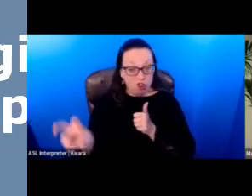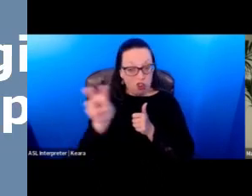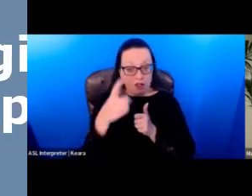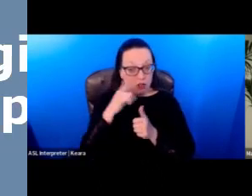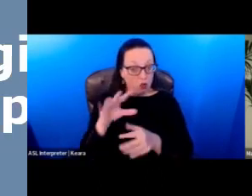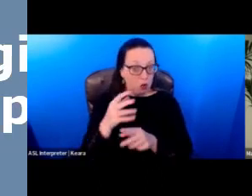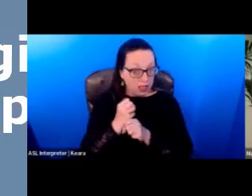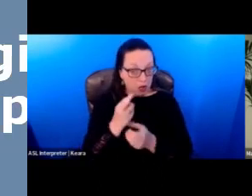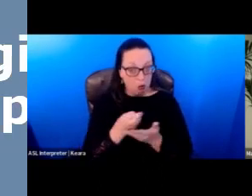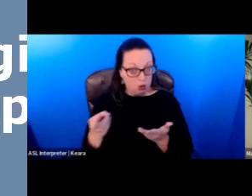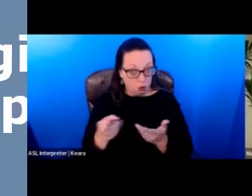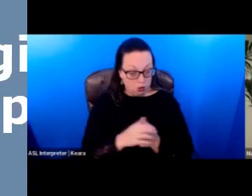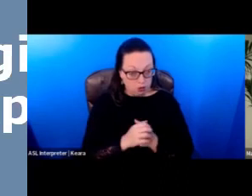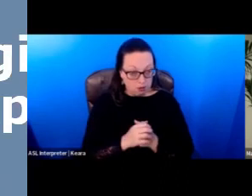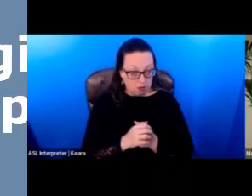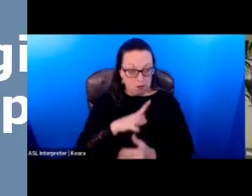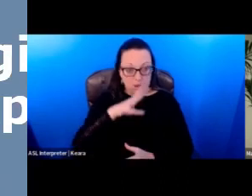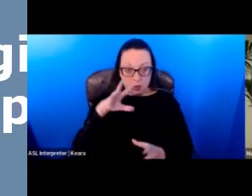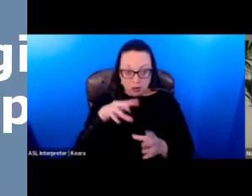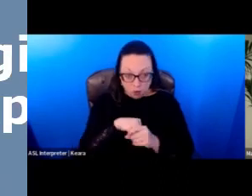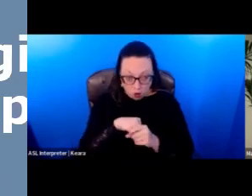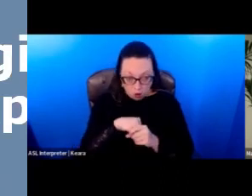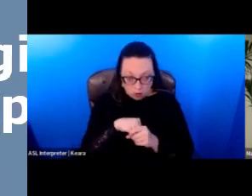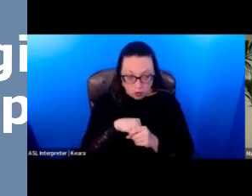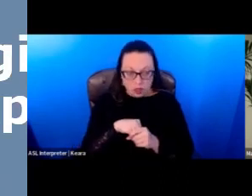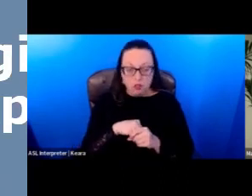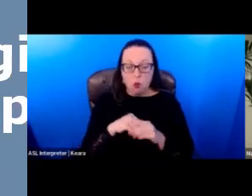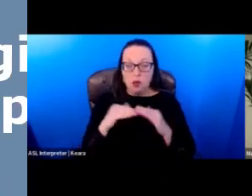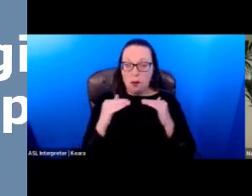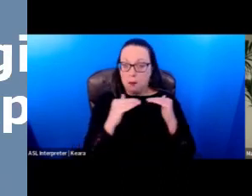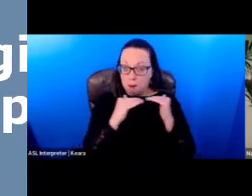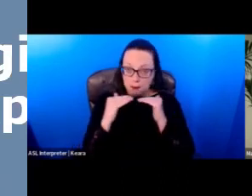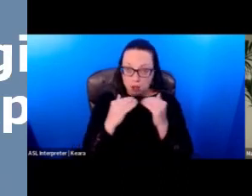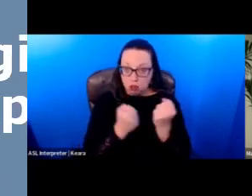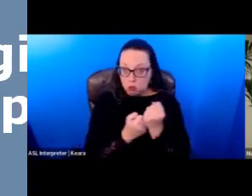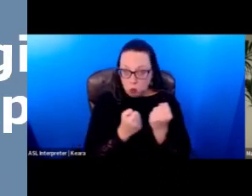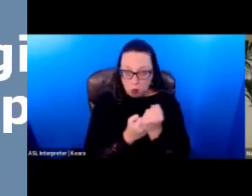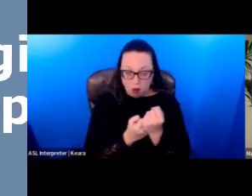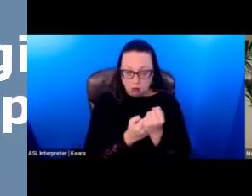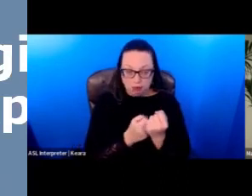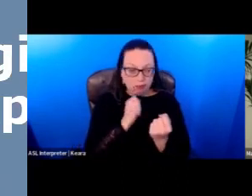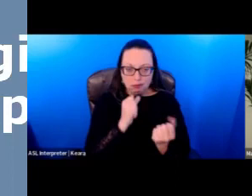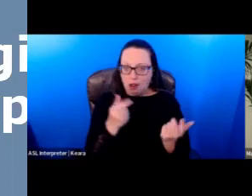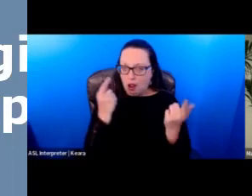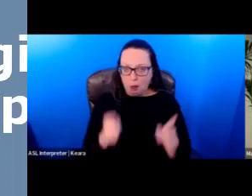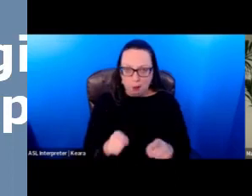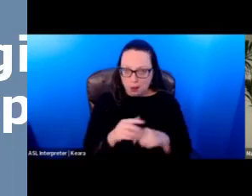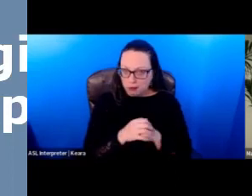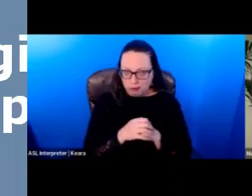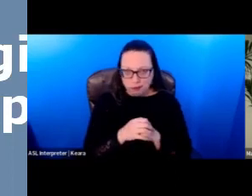substance use caregiving, assaults, depression, multiple disabilities, homelessness, the